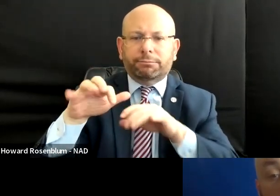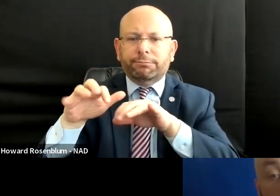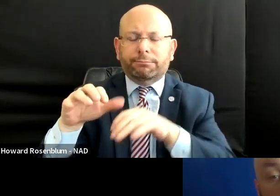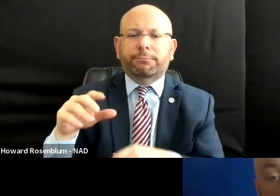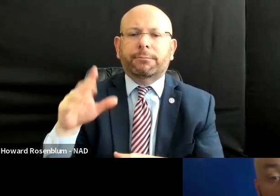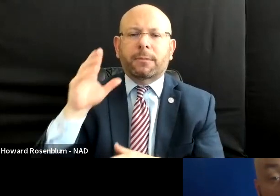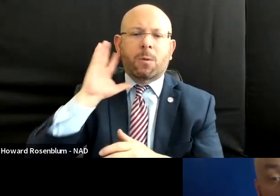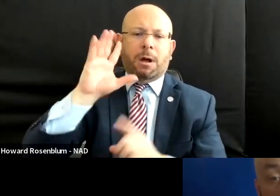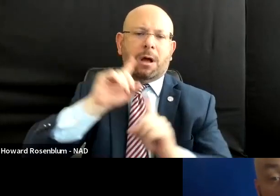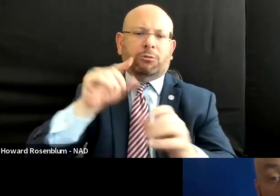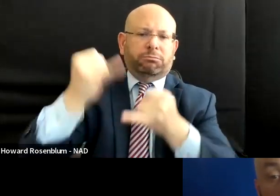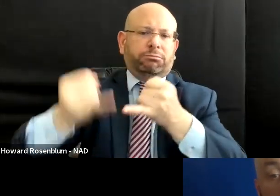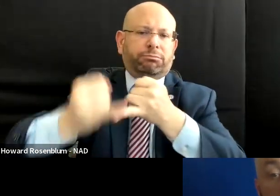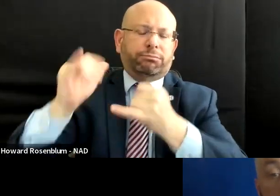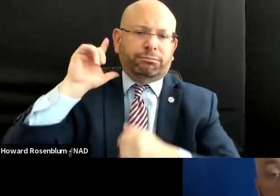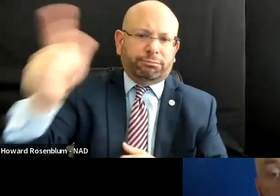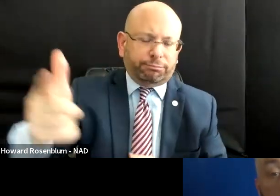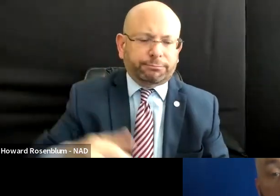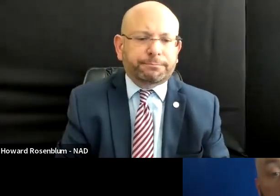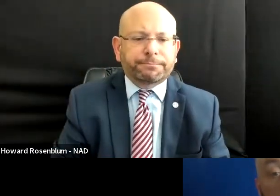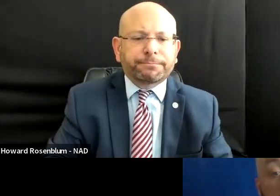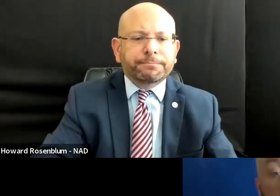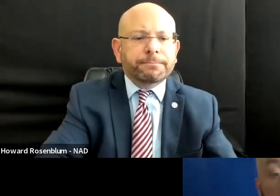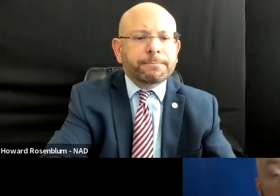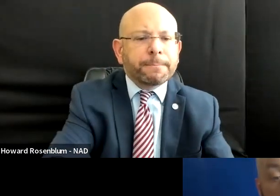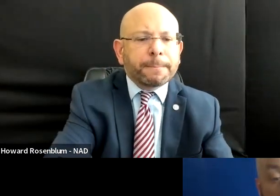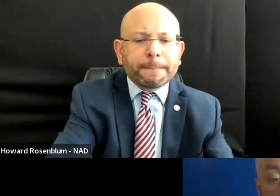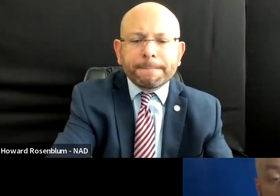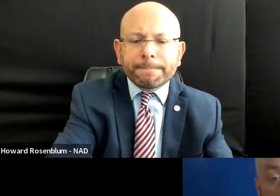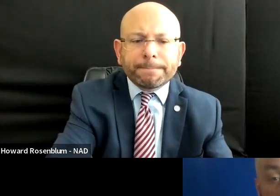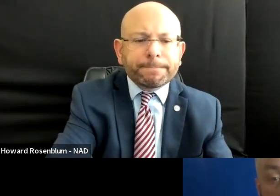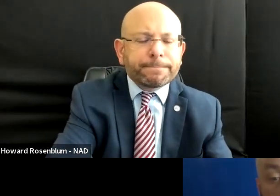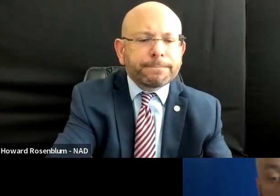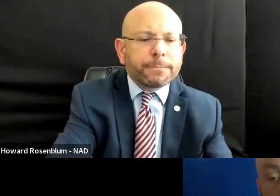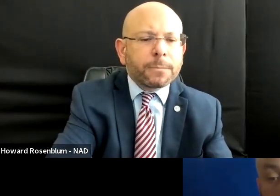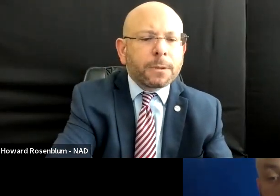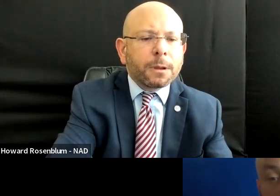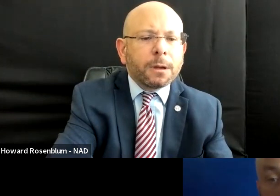state also has their own individual laws. Some of you have questions, please post those